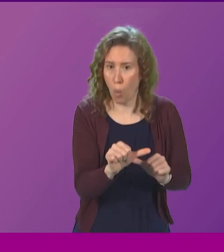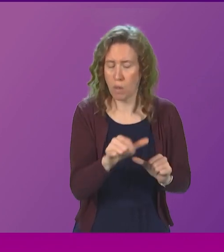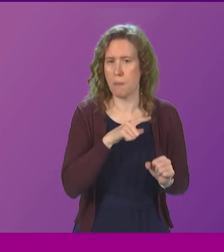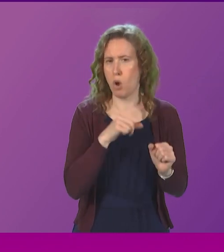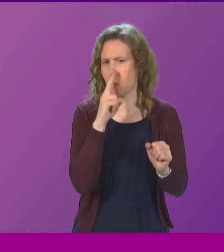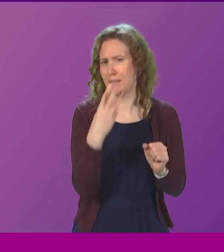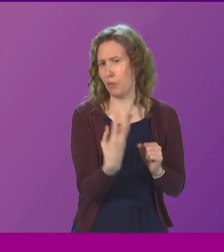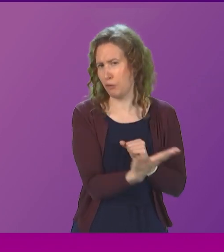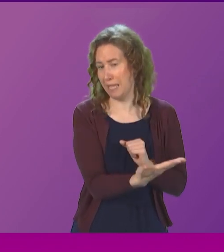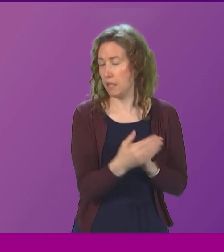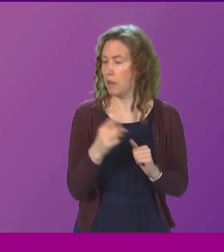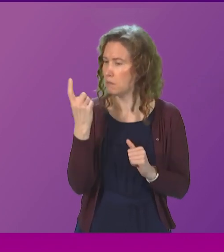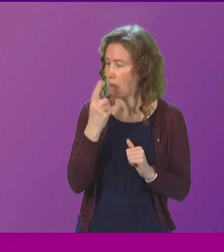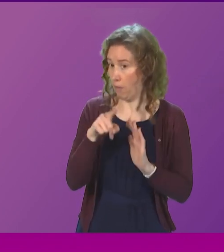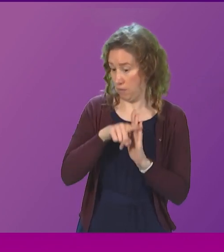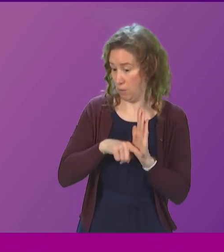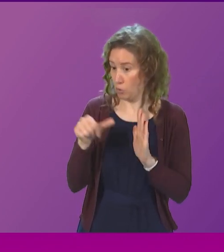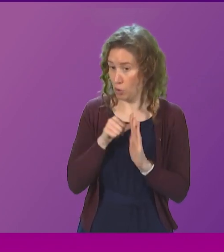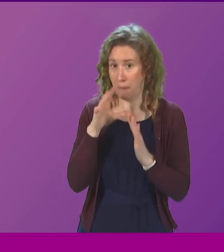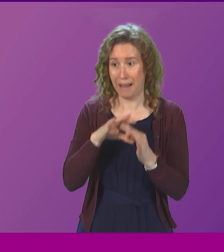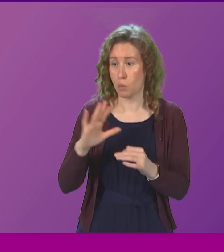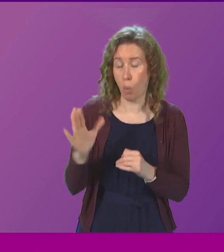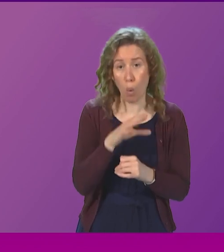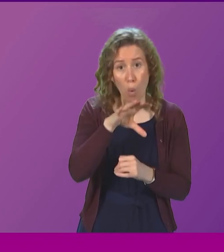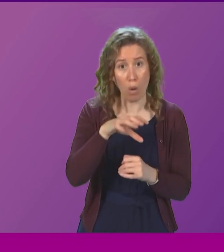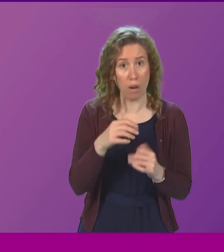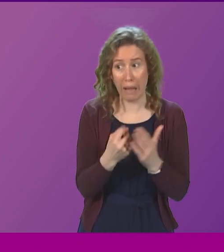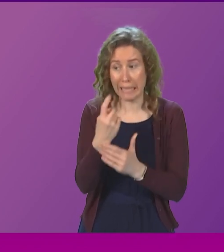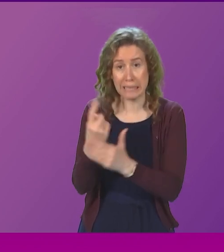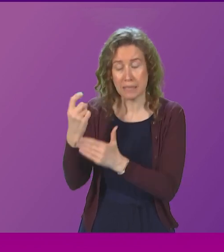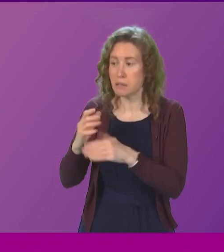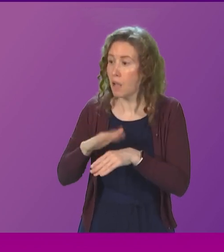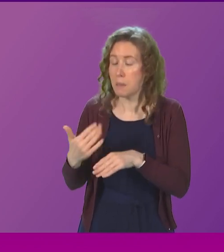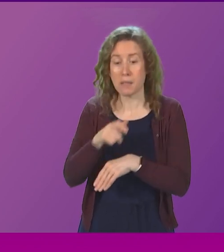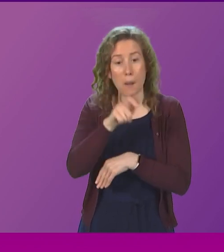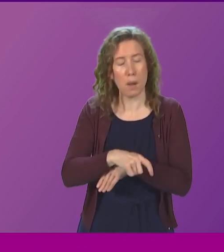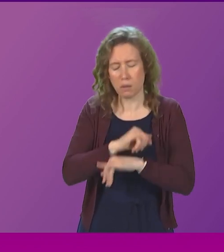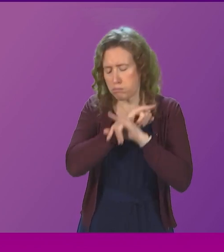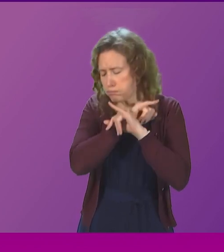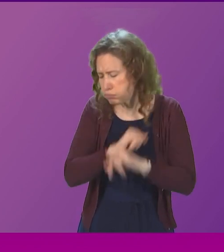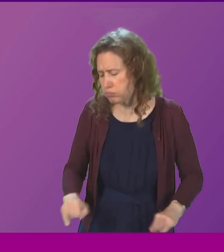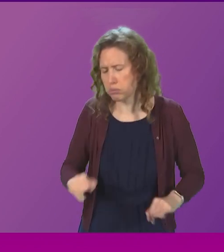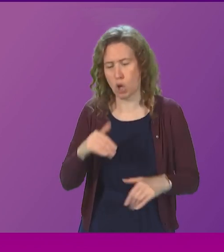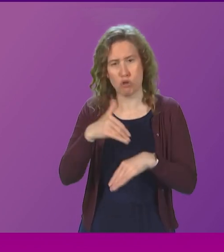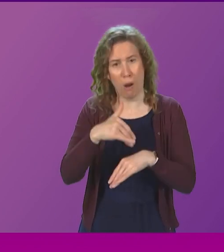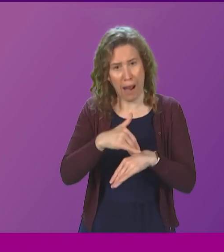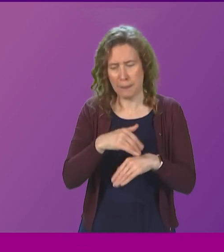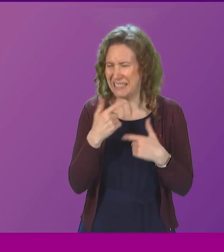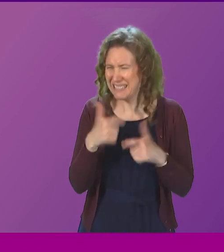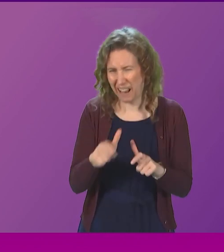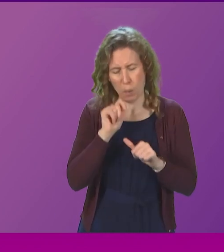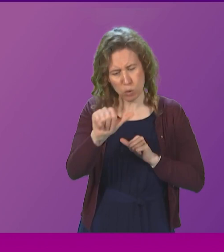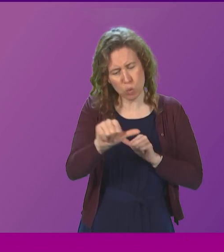apply in every single case, no matter how wicked or barbaric the crime?